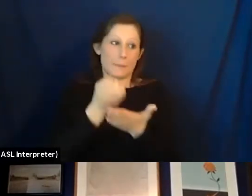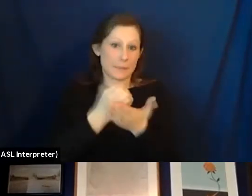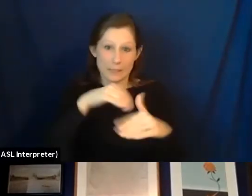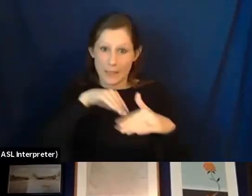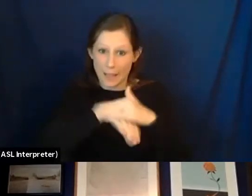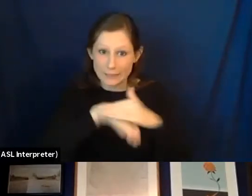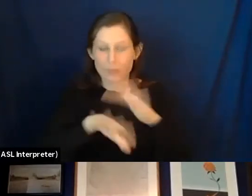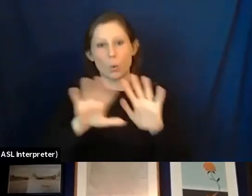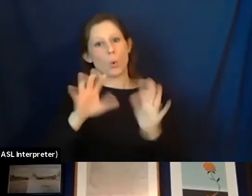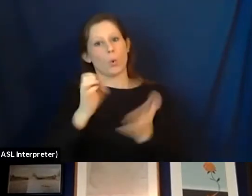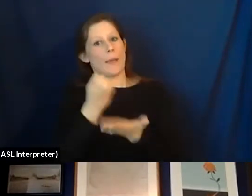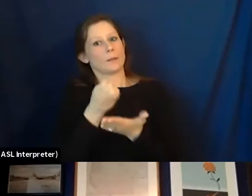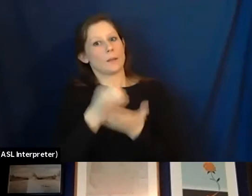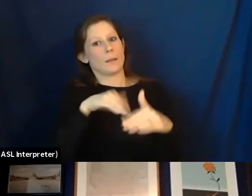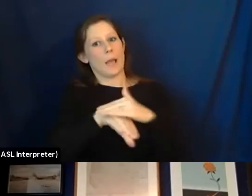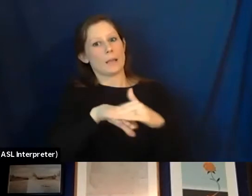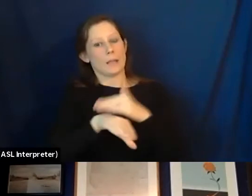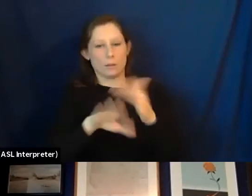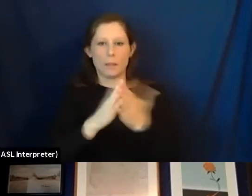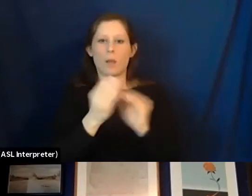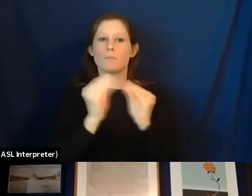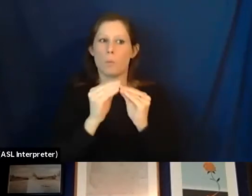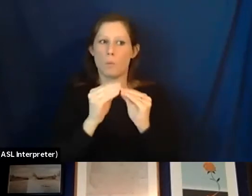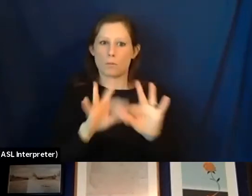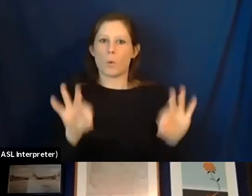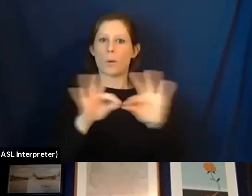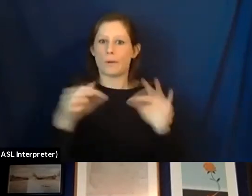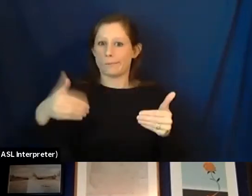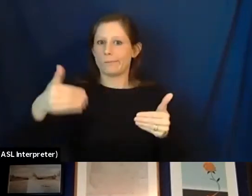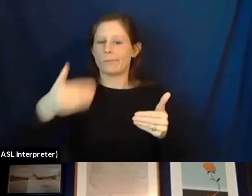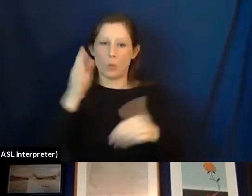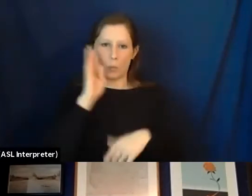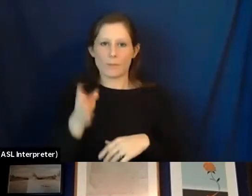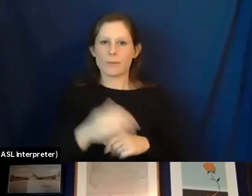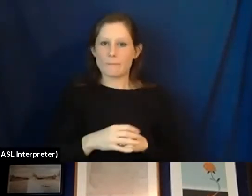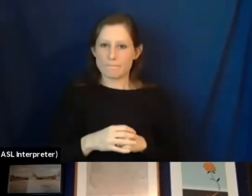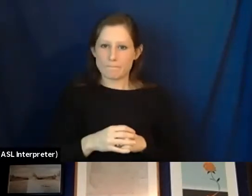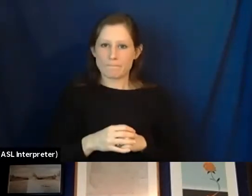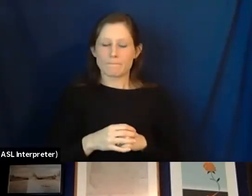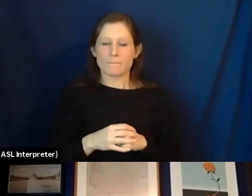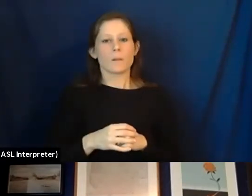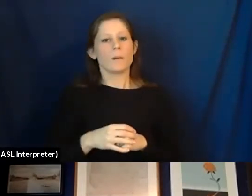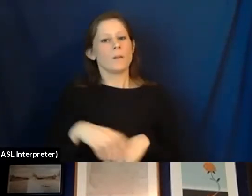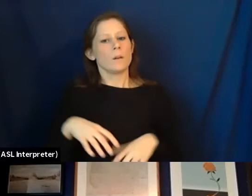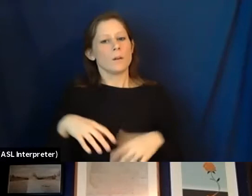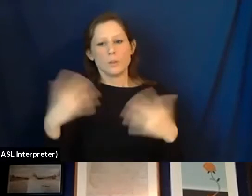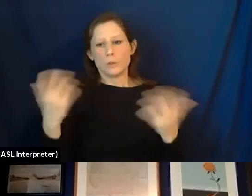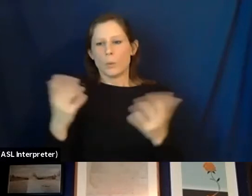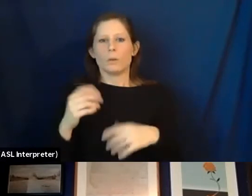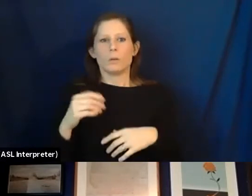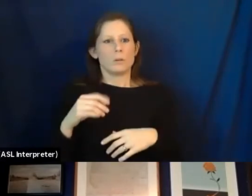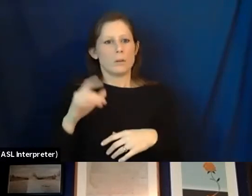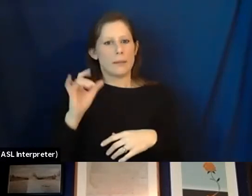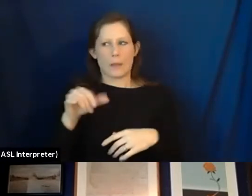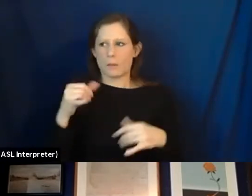access is going to become increasingly important so um it's it's it's a fraught moment right